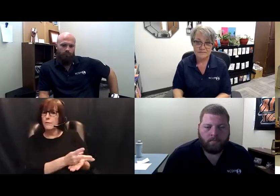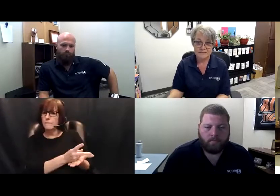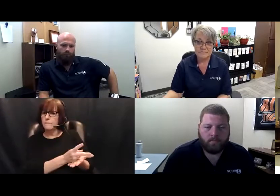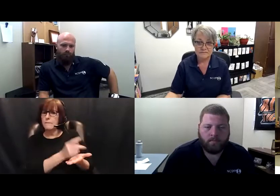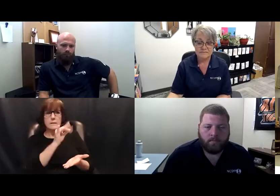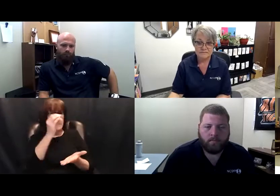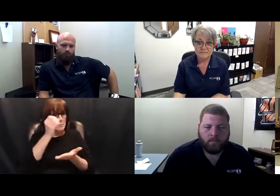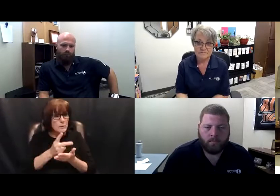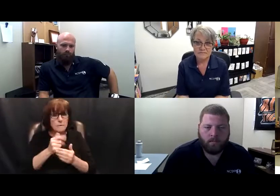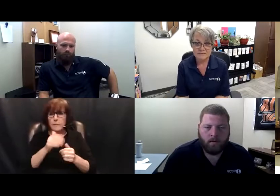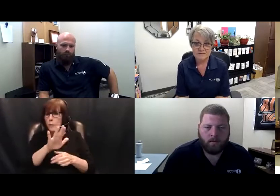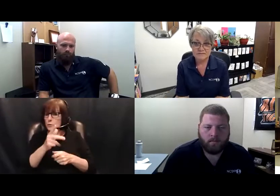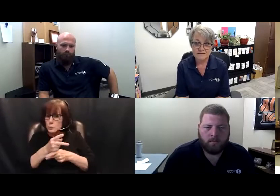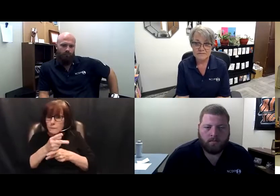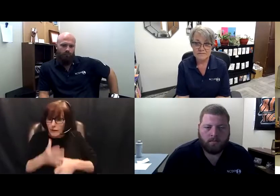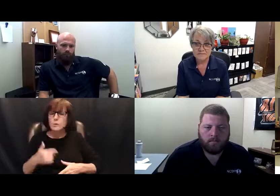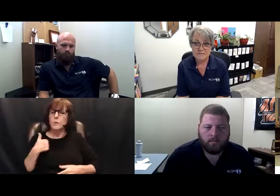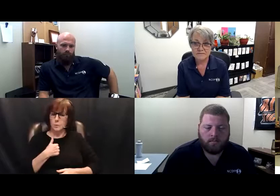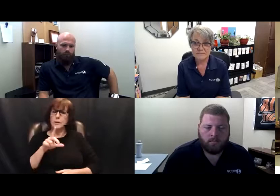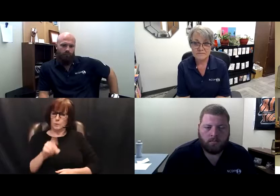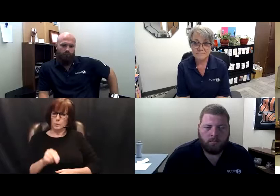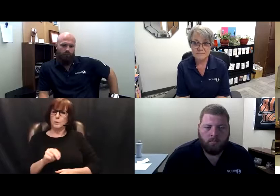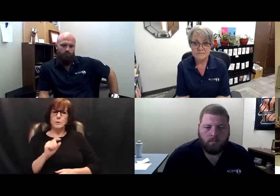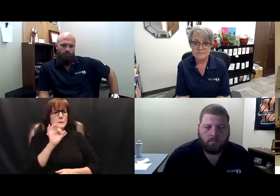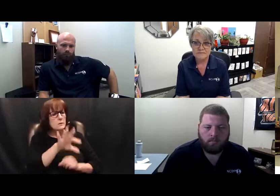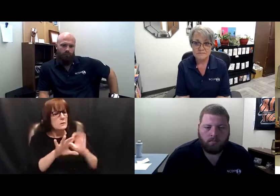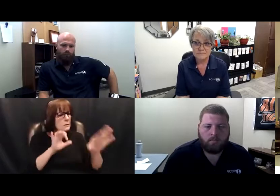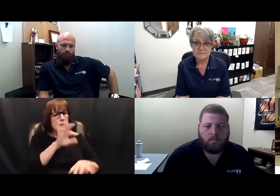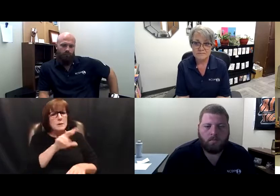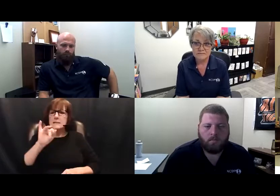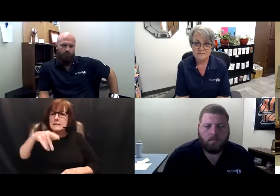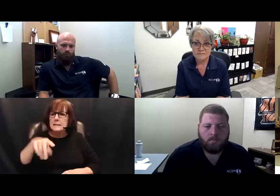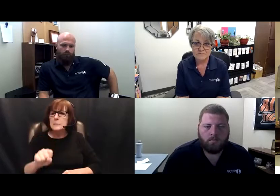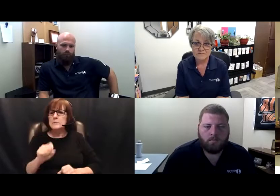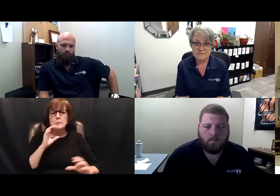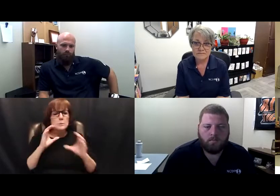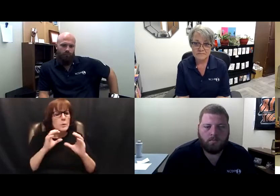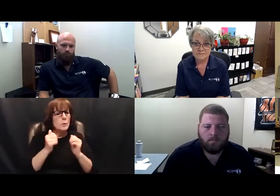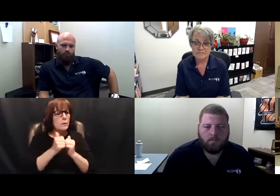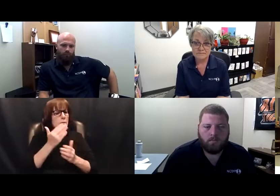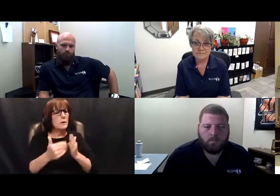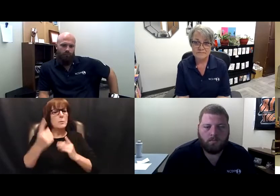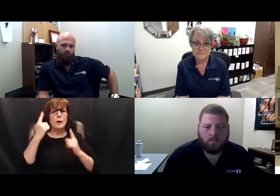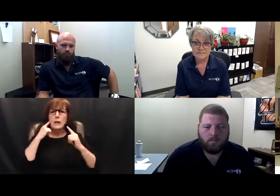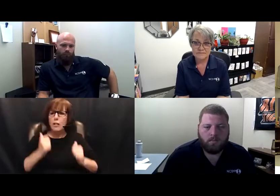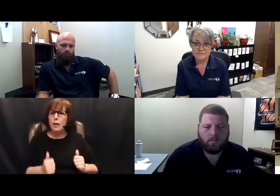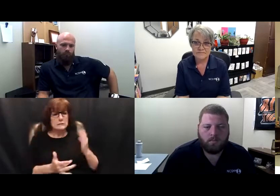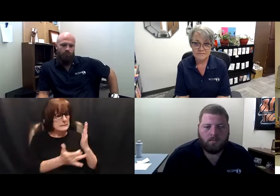your supervisor. We'll do tips on communicating with someone with hearing loss um technology that's available we'll do